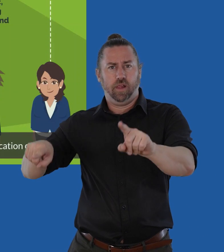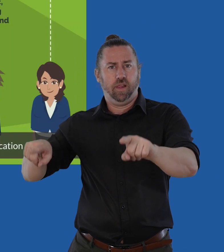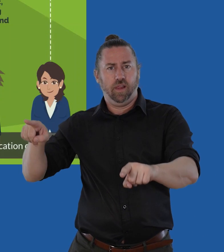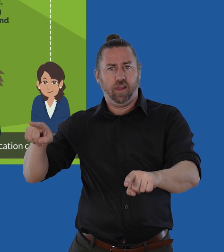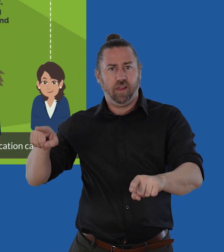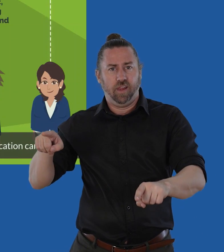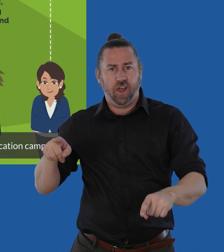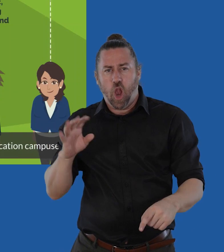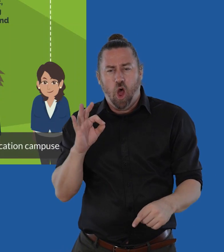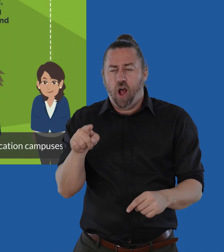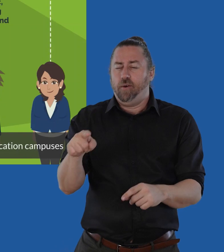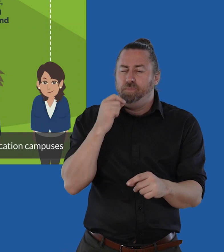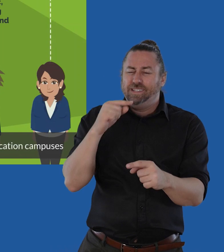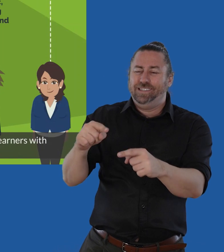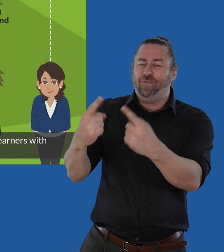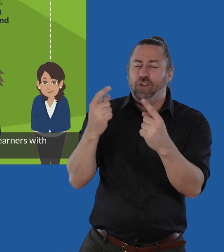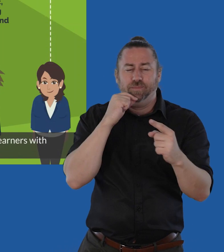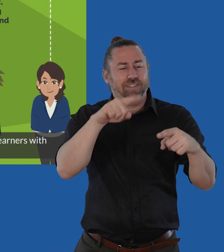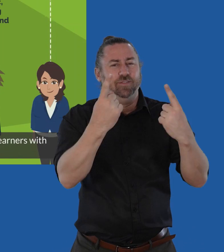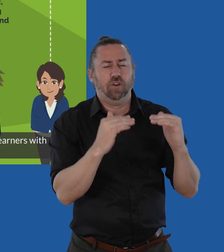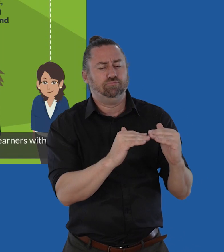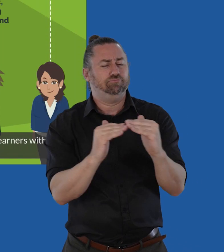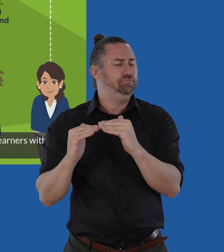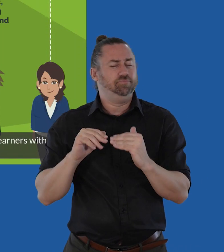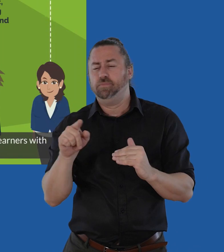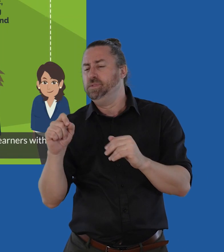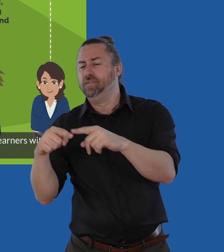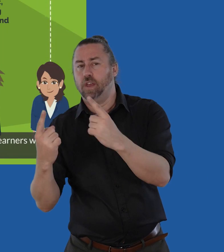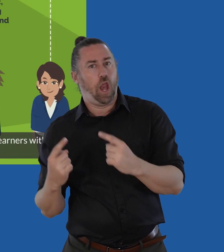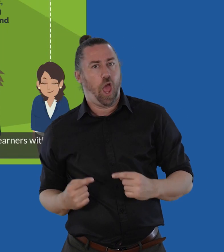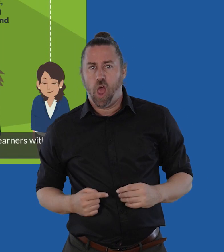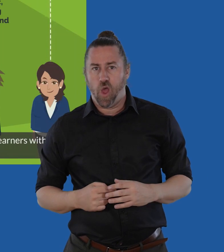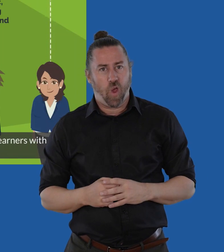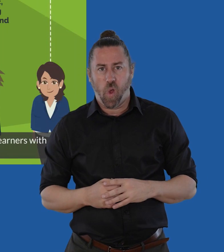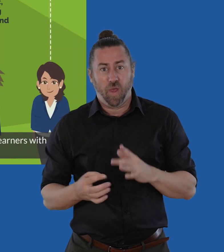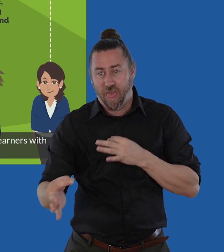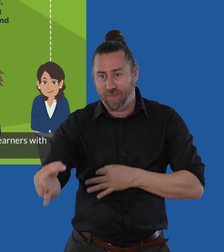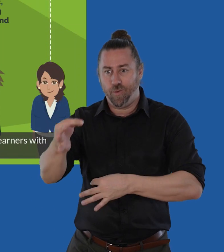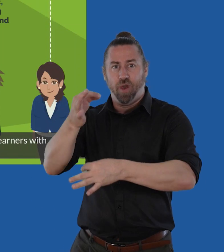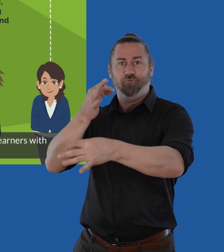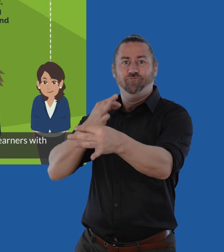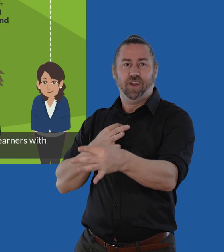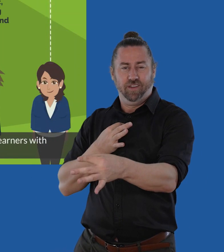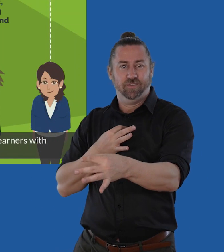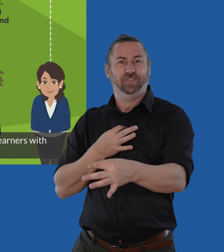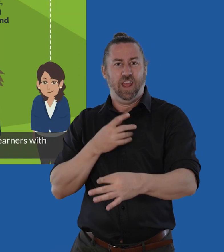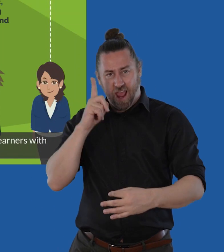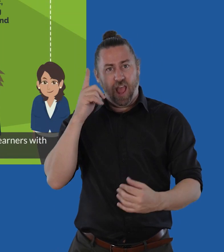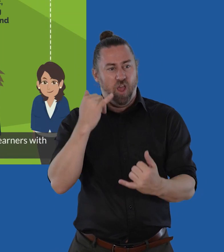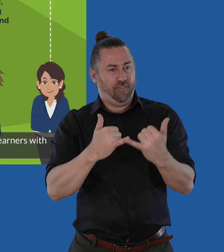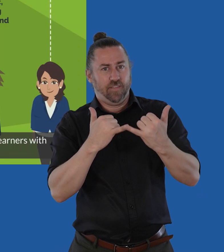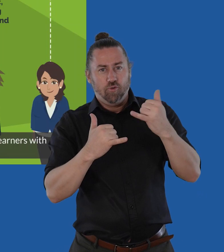And our education campuses are now grappling with the demands of an increasingly diverse cohort of learners,